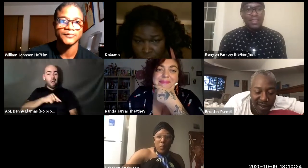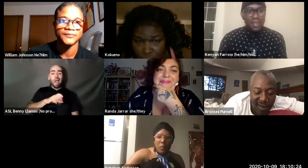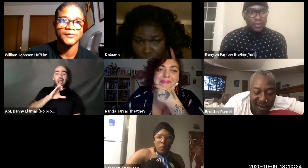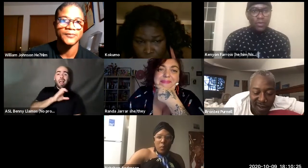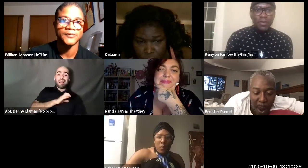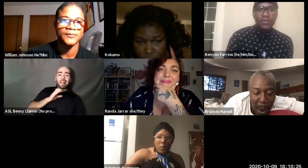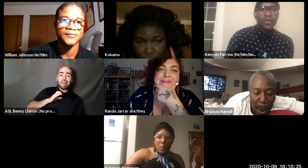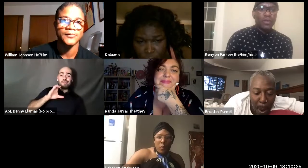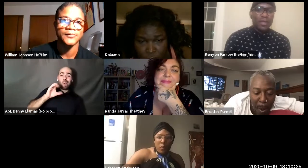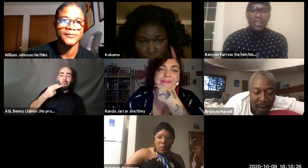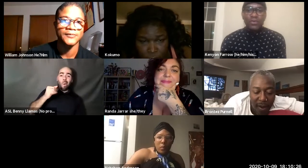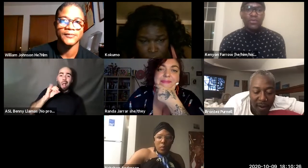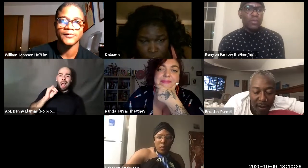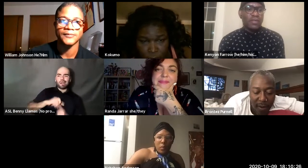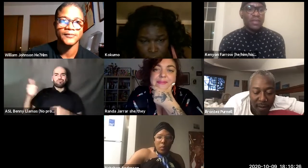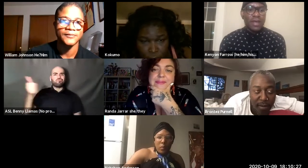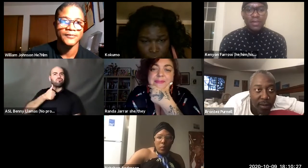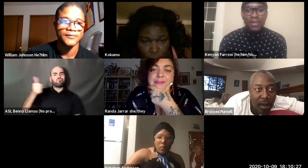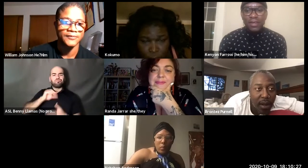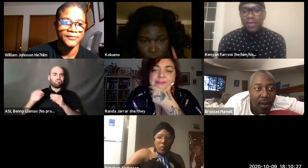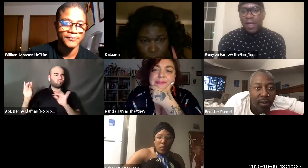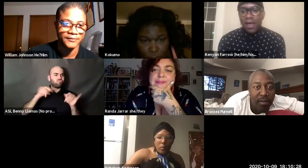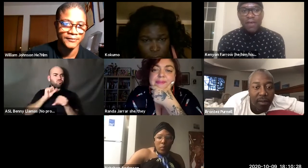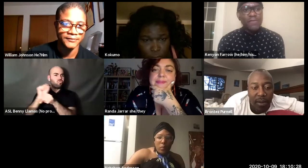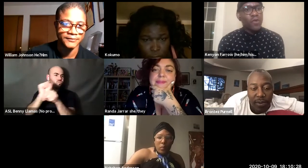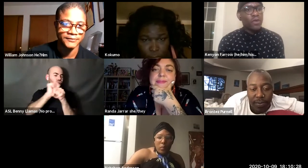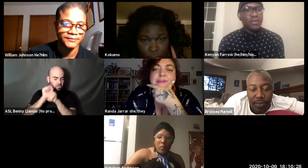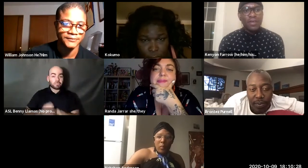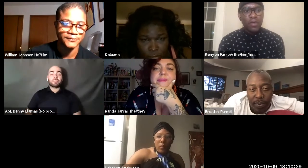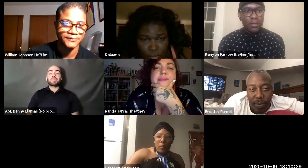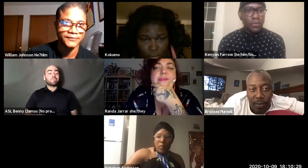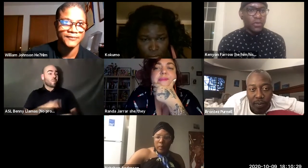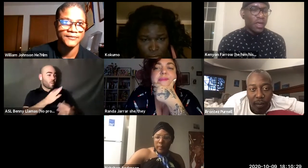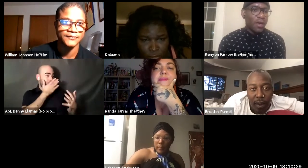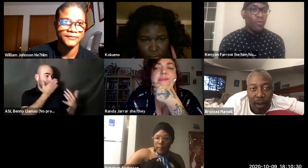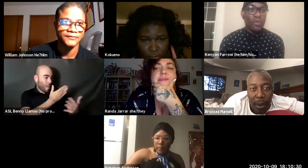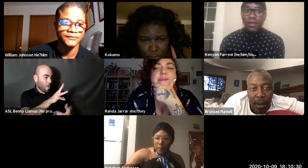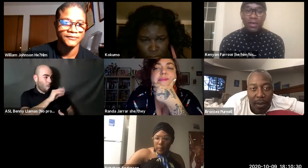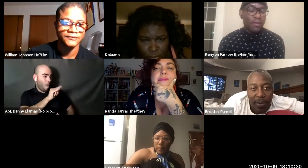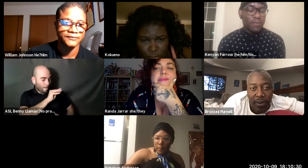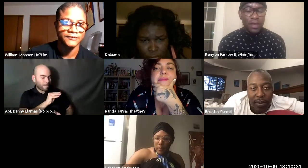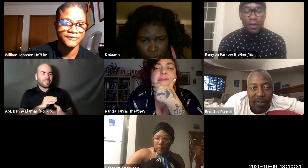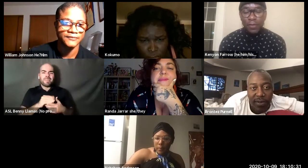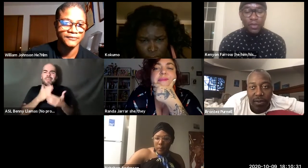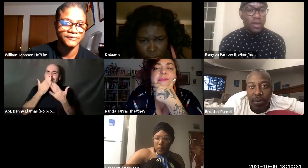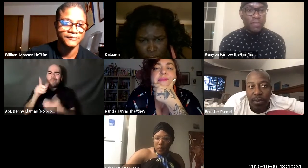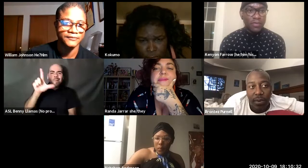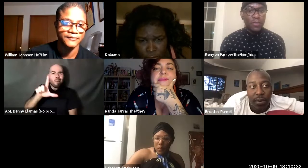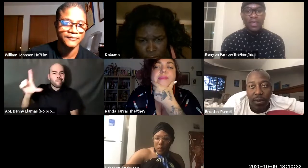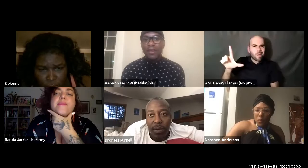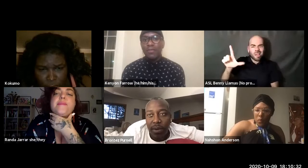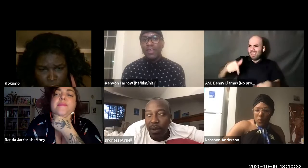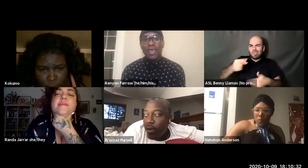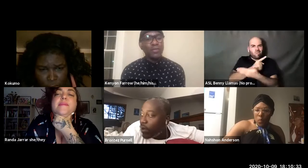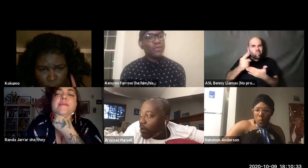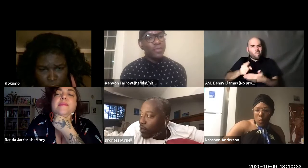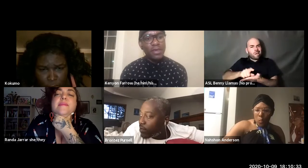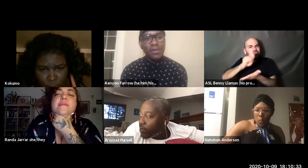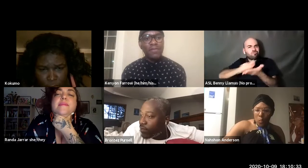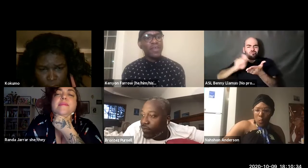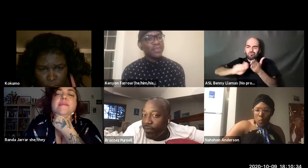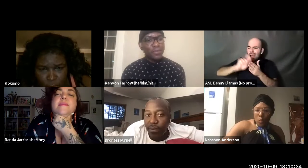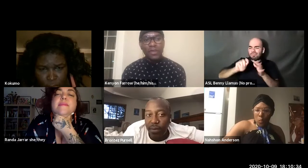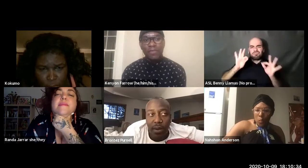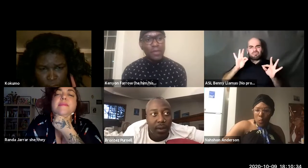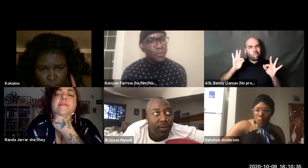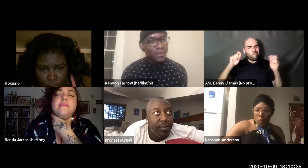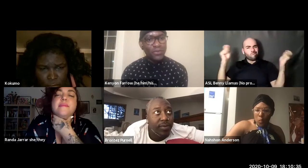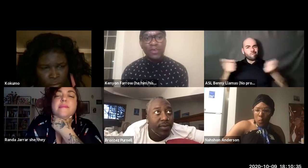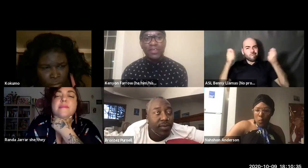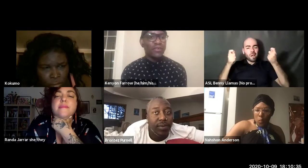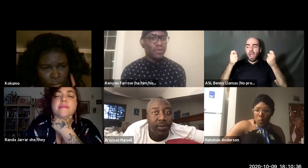Kenyon Farrow (he/him/his): Thank you so much. William and thank you so much. Lambda lit for this incredible week of literary festival again and being able to be flexible and flip it into a digital